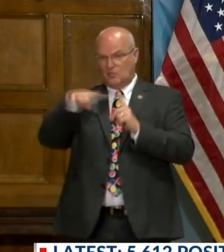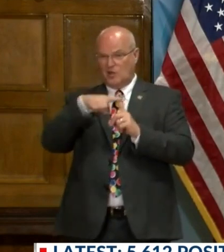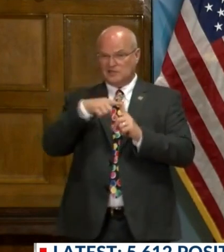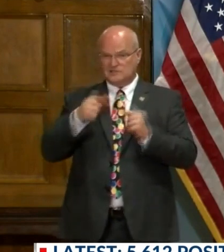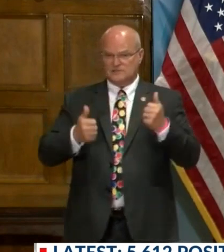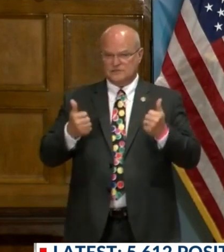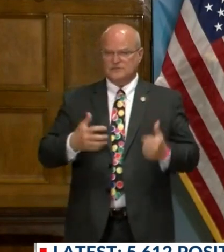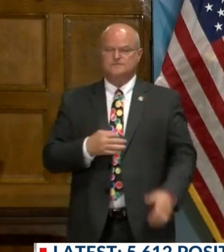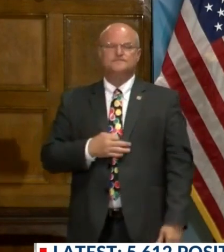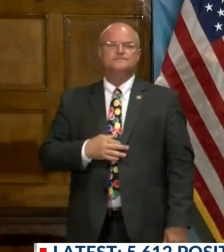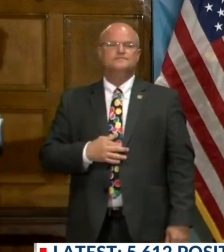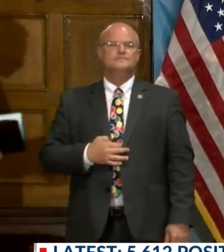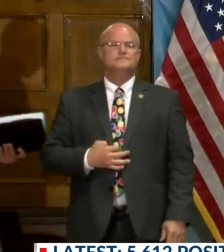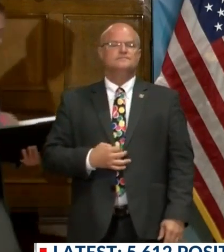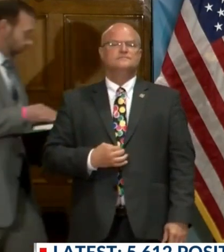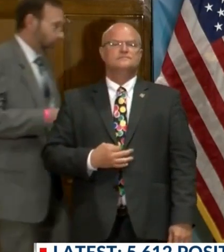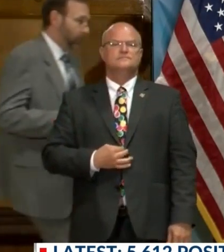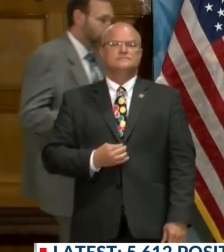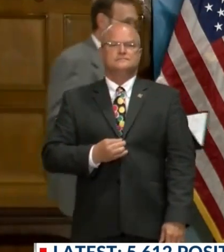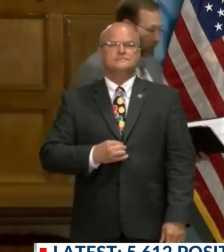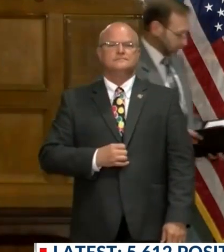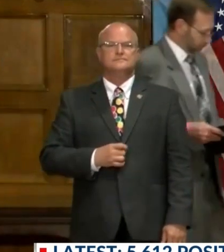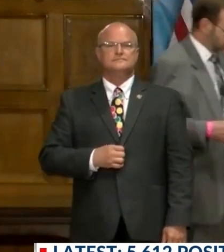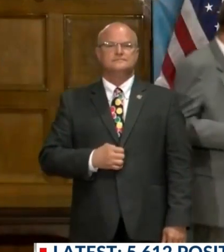MY QUESTION IS DID THEY DID NOT